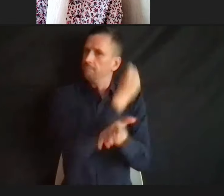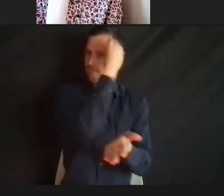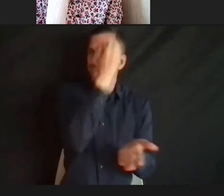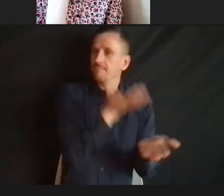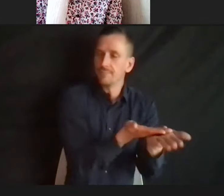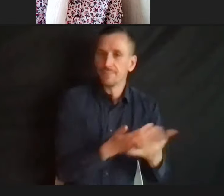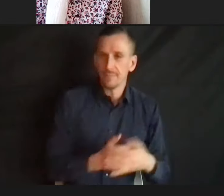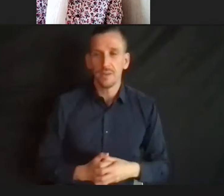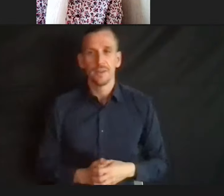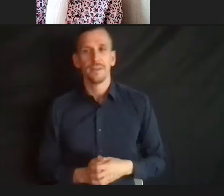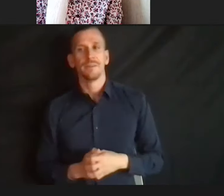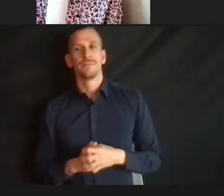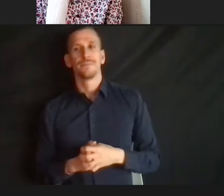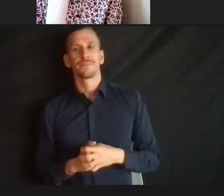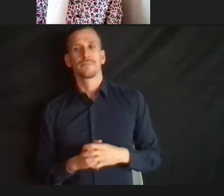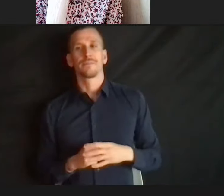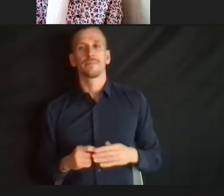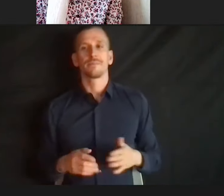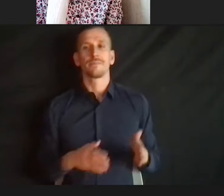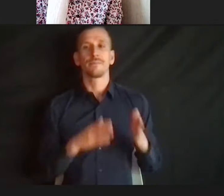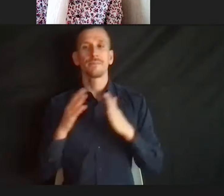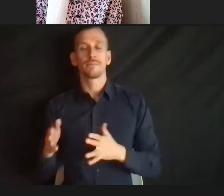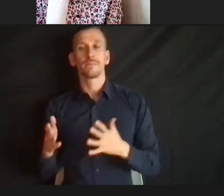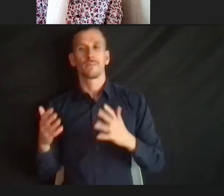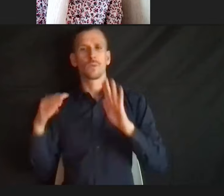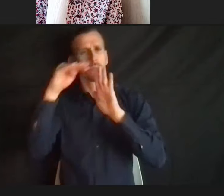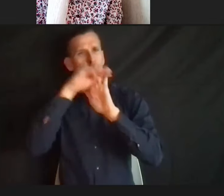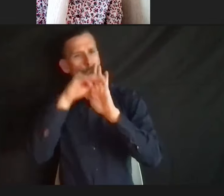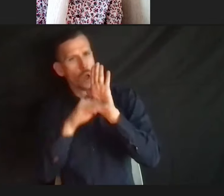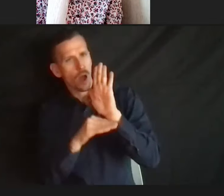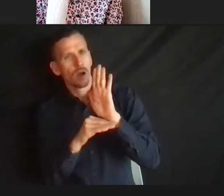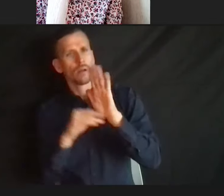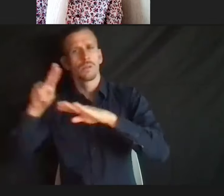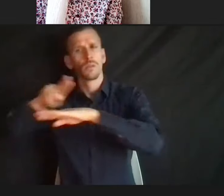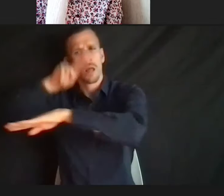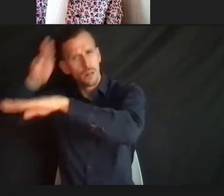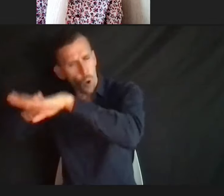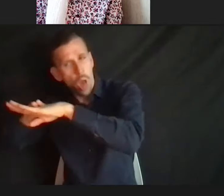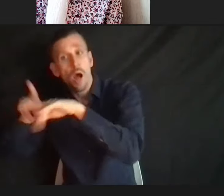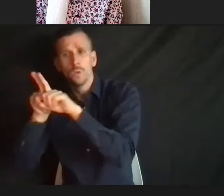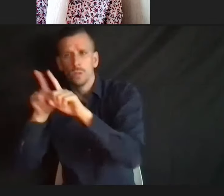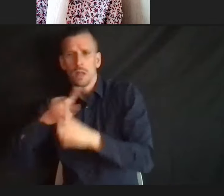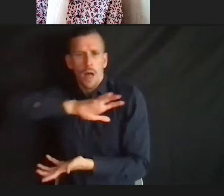also planning at the regional level. We're doing regional support for many countries to